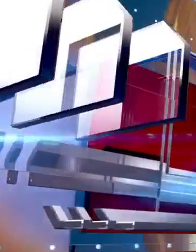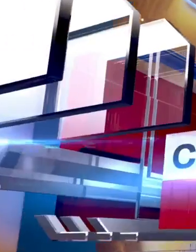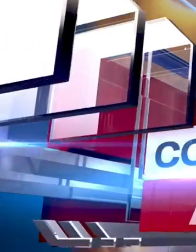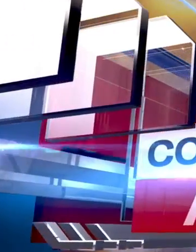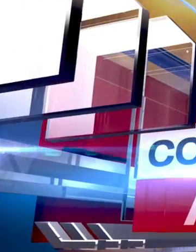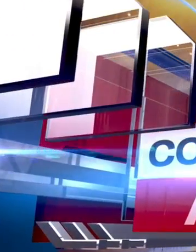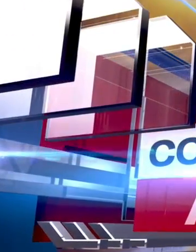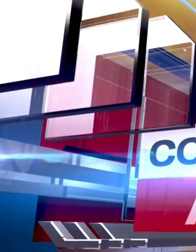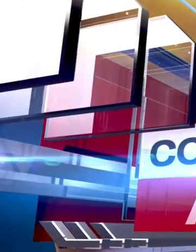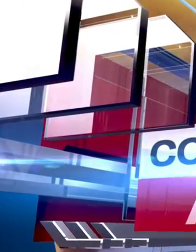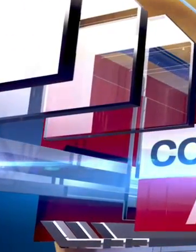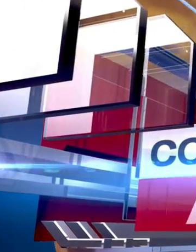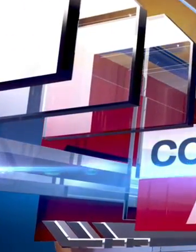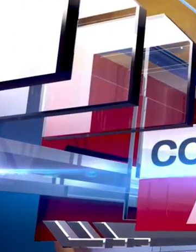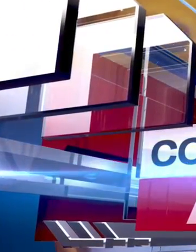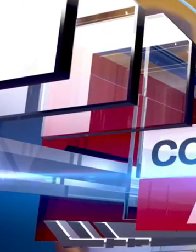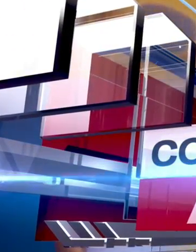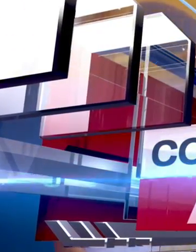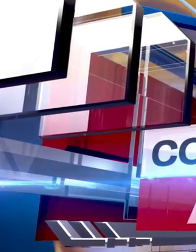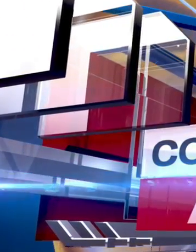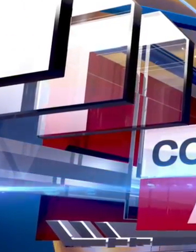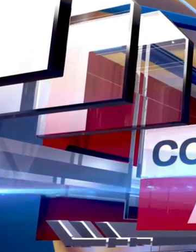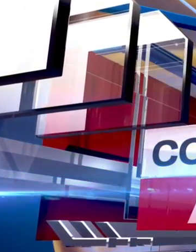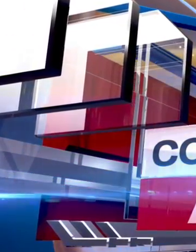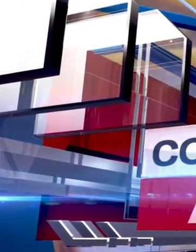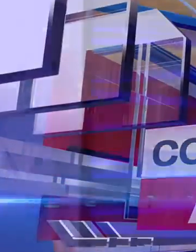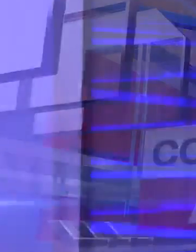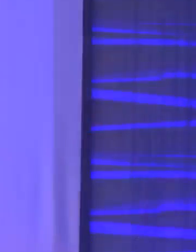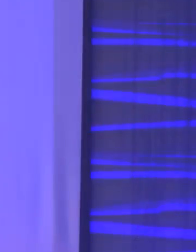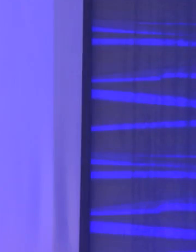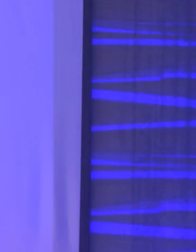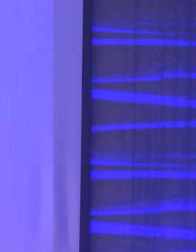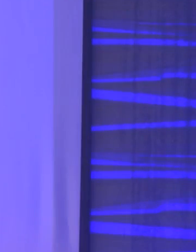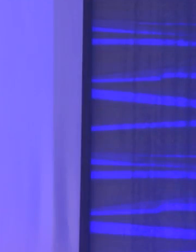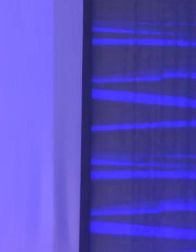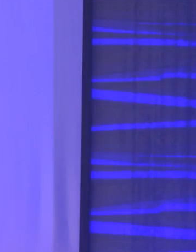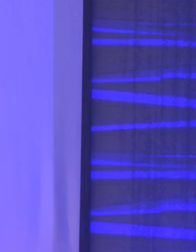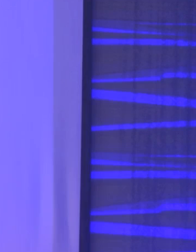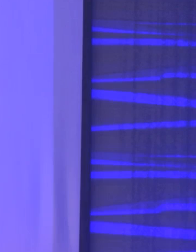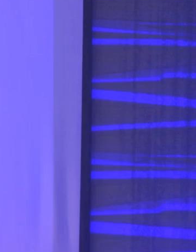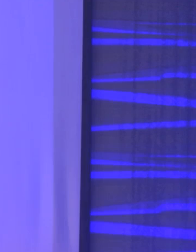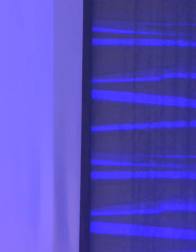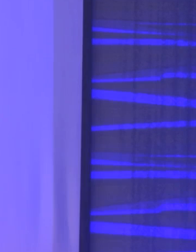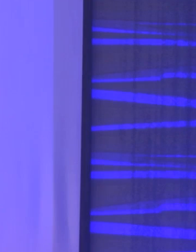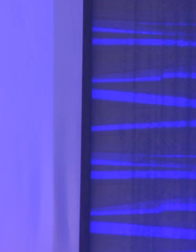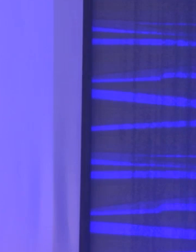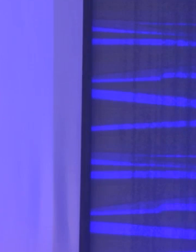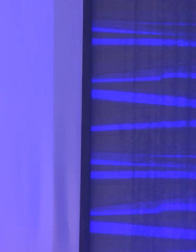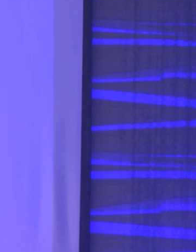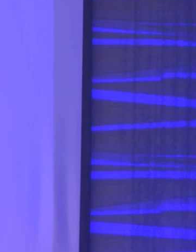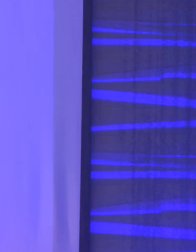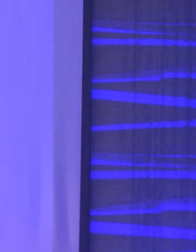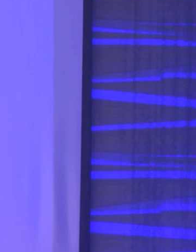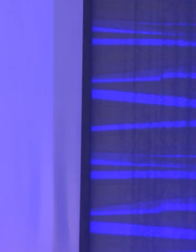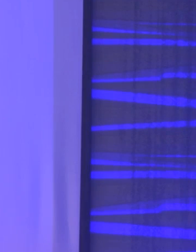TONIGHT, THERE ARE PLANS TO HOUSE POTENTIAL PATIENTS AFFECTED WITH COVID-19 IN